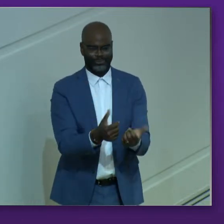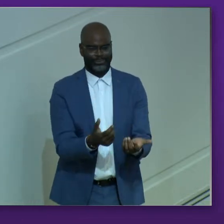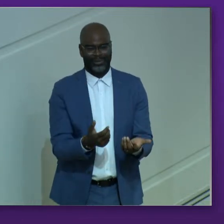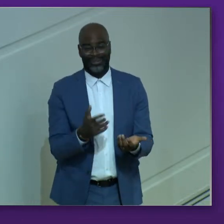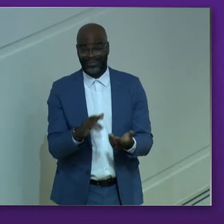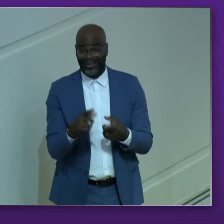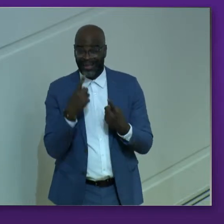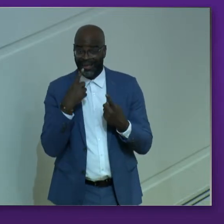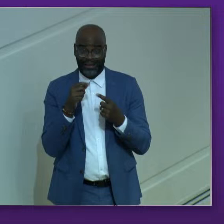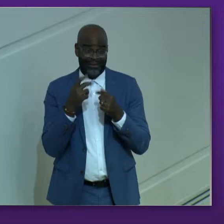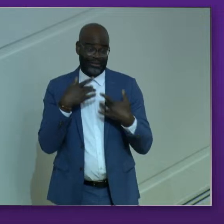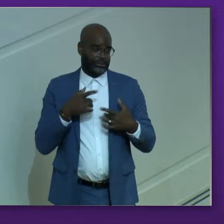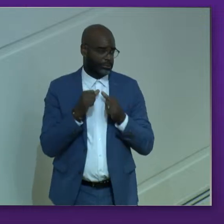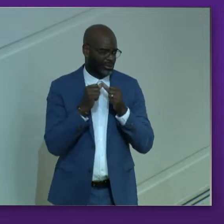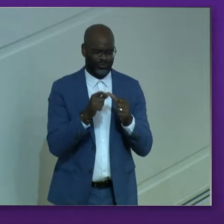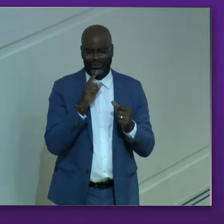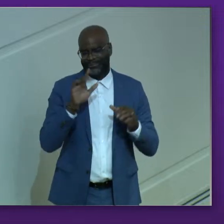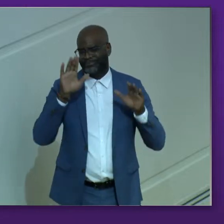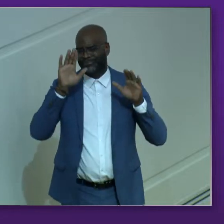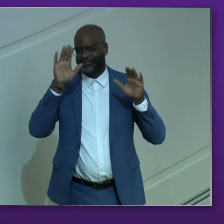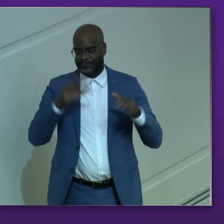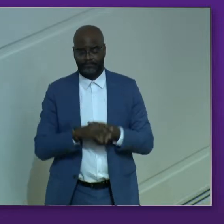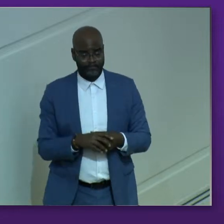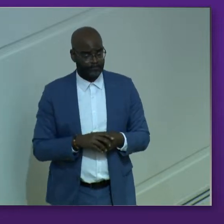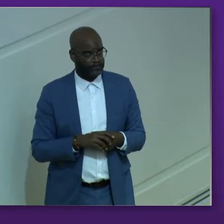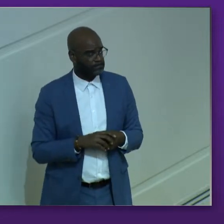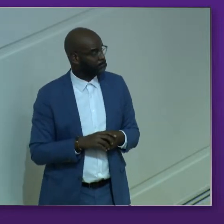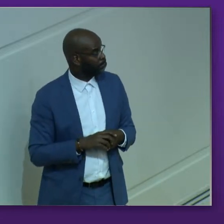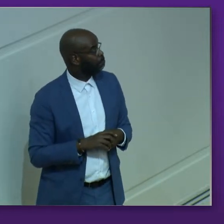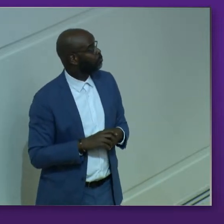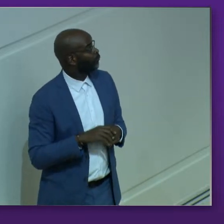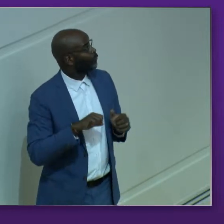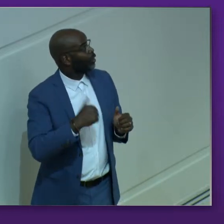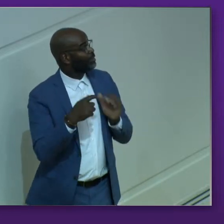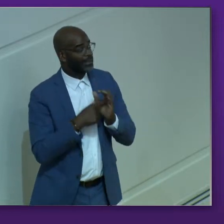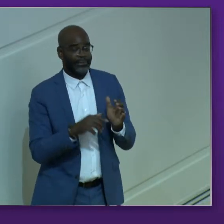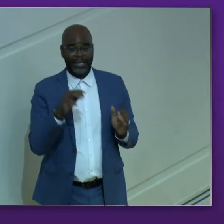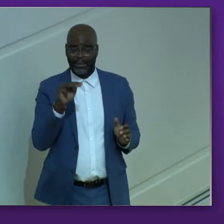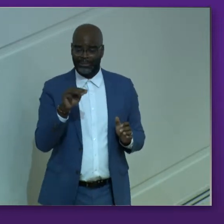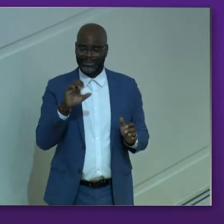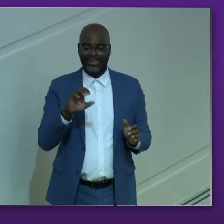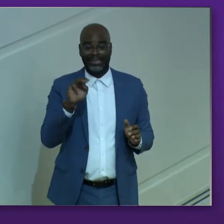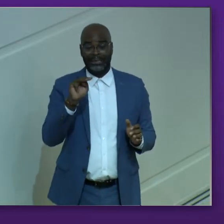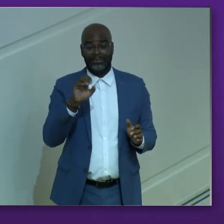WHO REMEMBER THERE WERE SOME WEATHER THAT WAS HAPPENING BAD